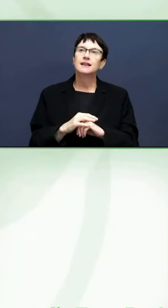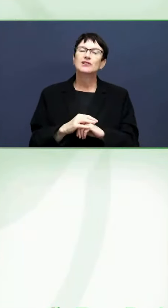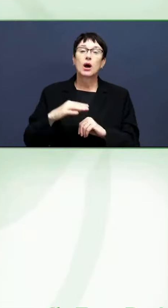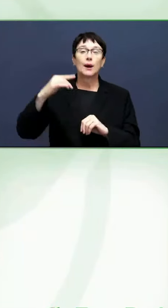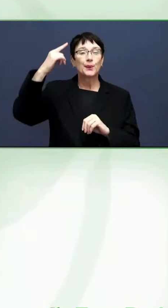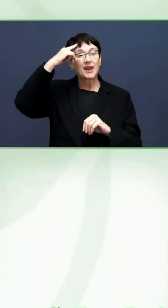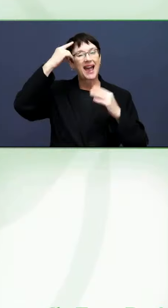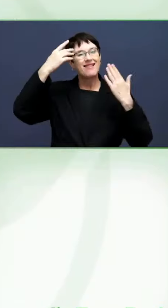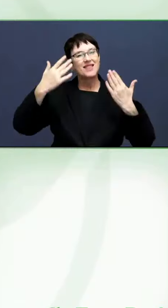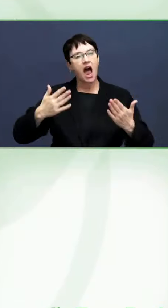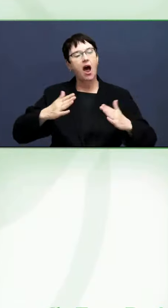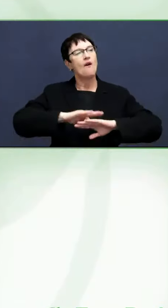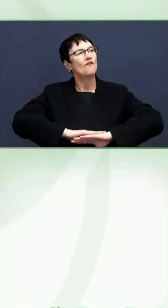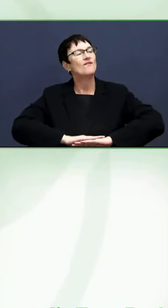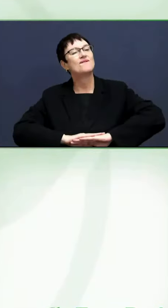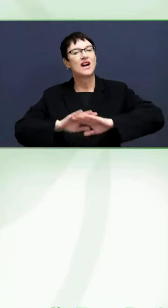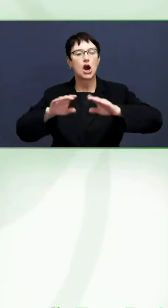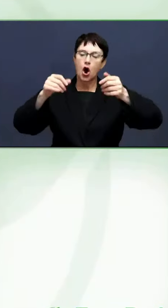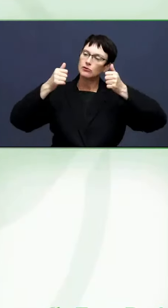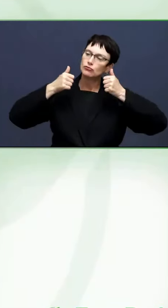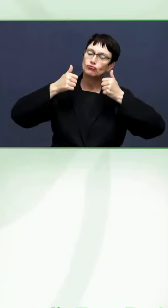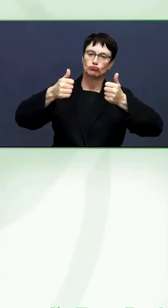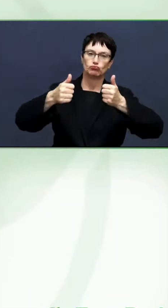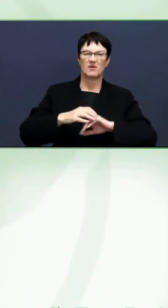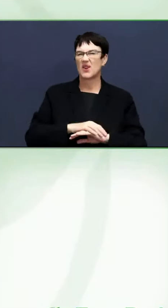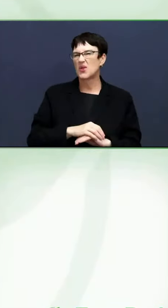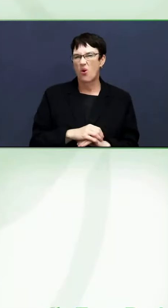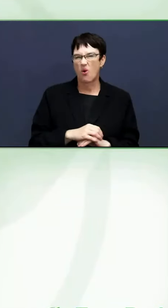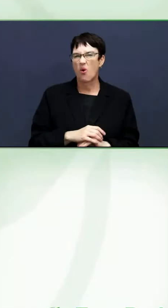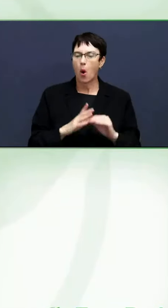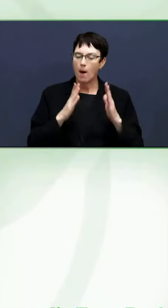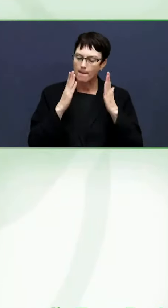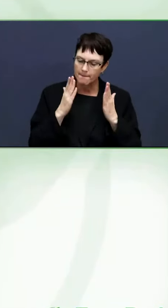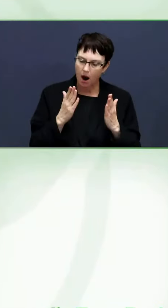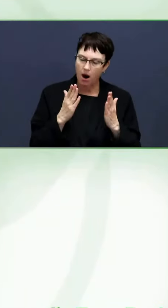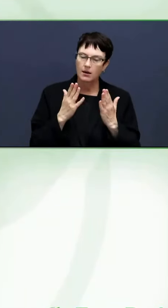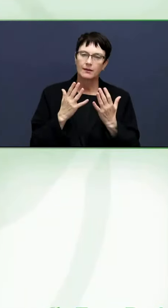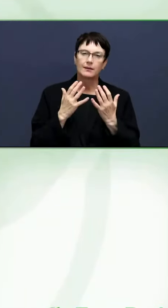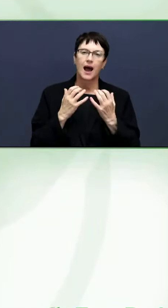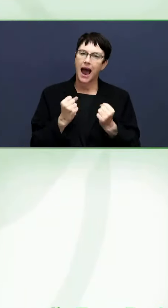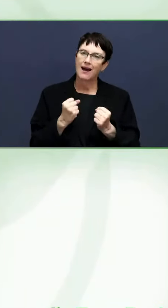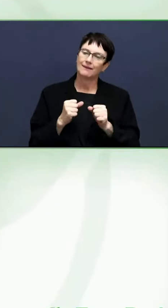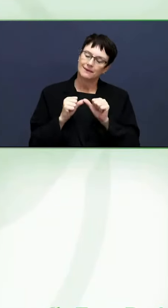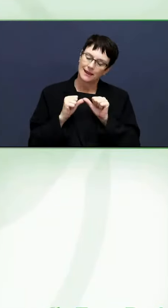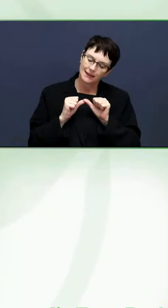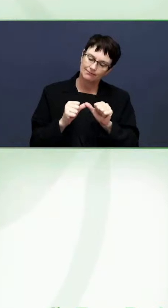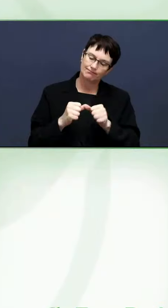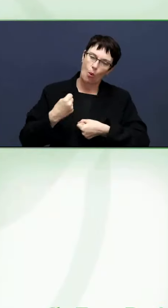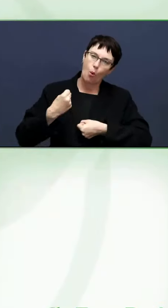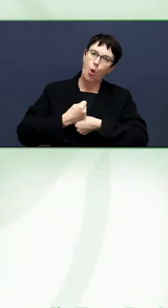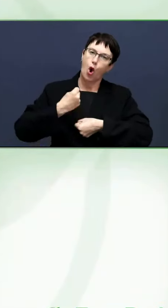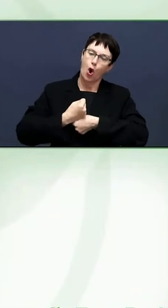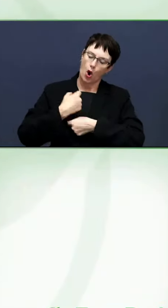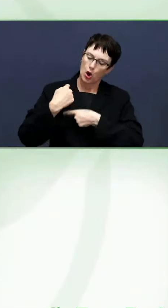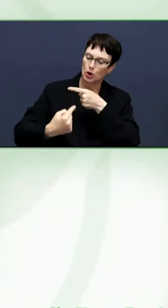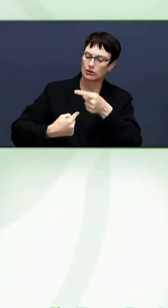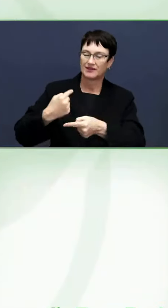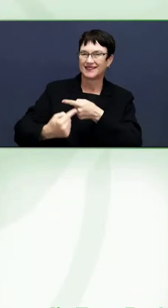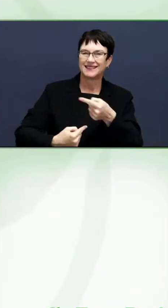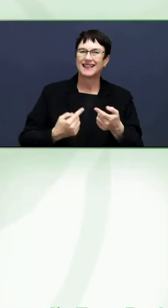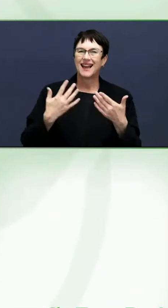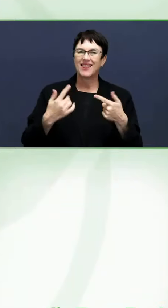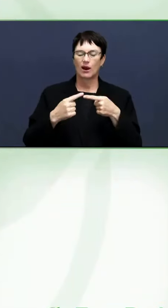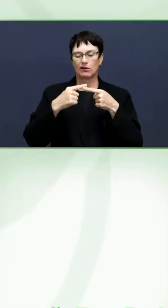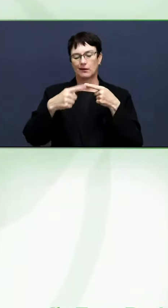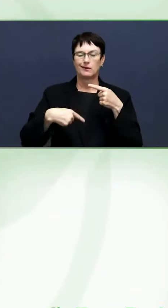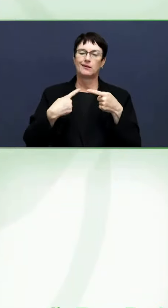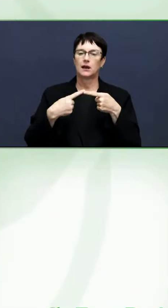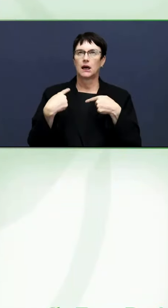to help us destroy the vicious cycle, you know where to start, let's talk.